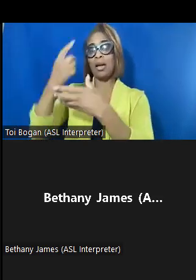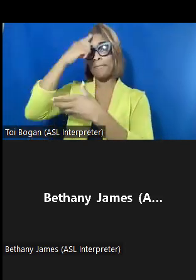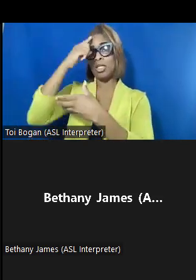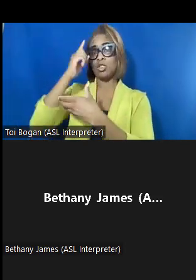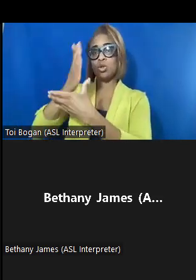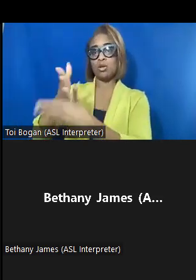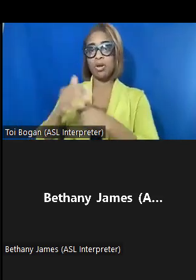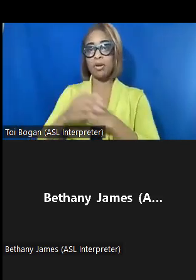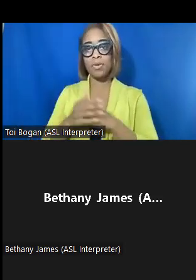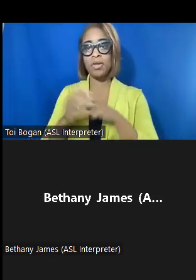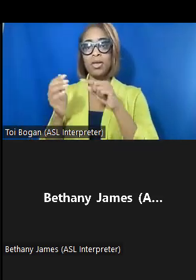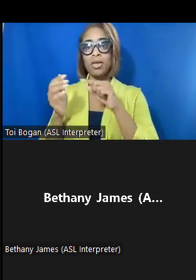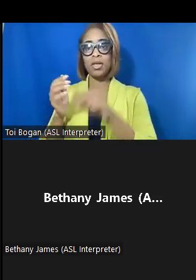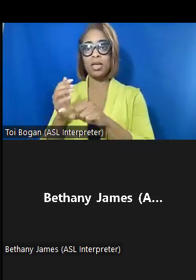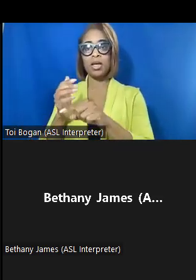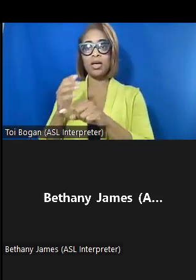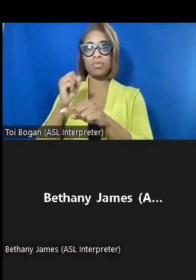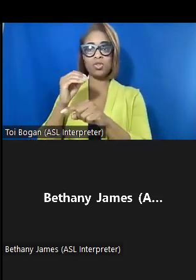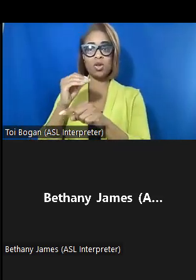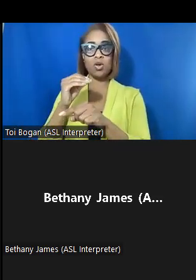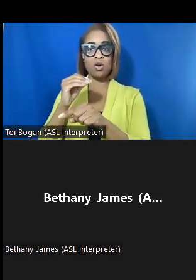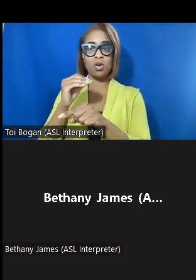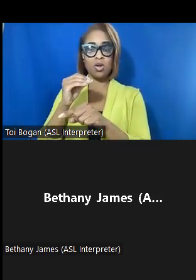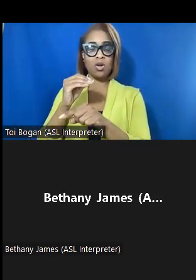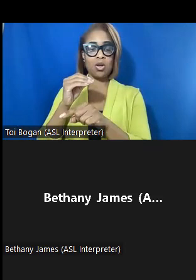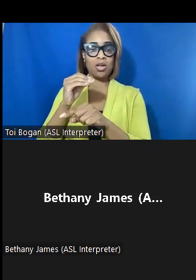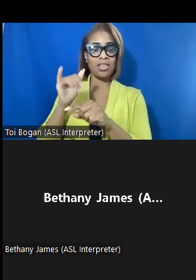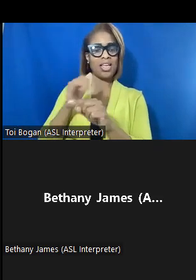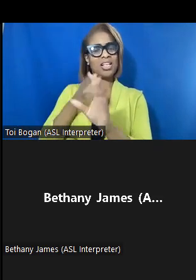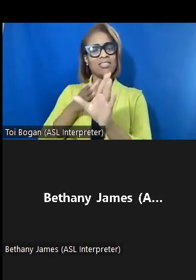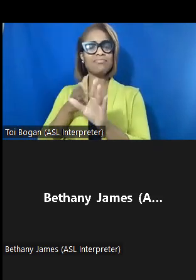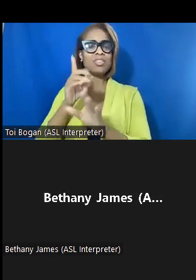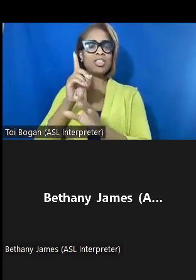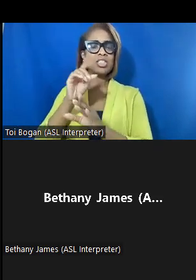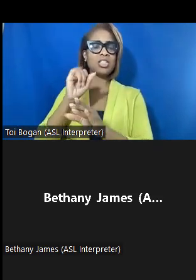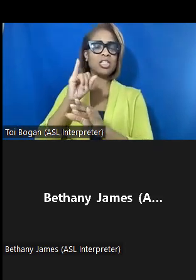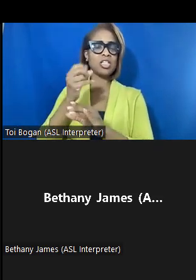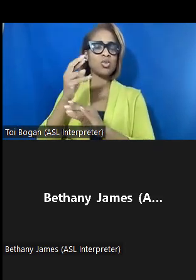And those include those psychological disorders such as an intellectual disability, organic